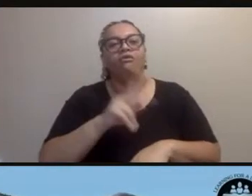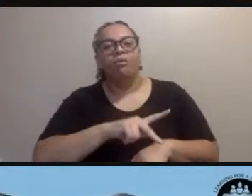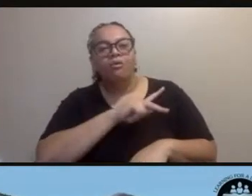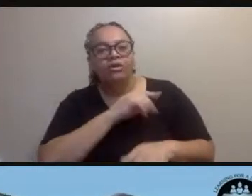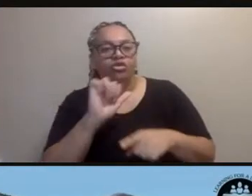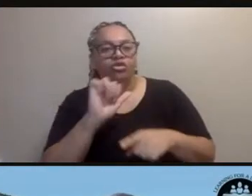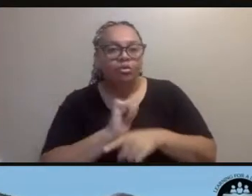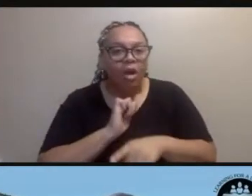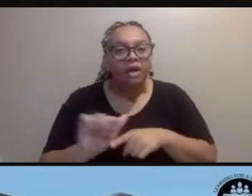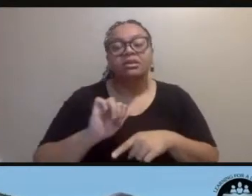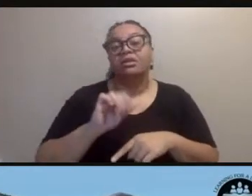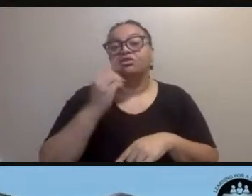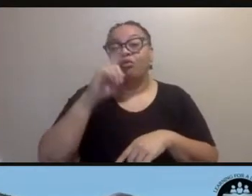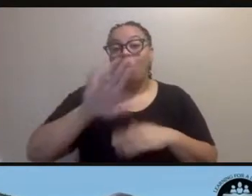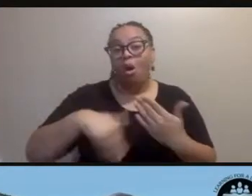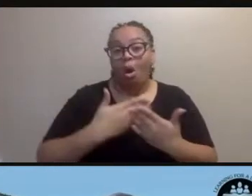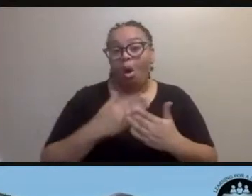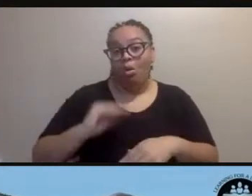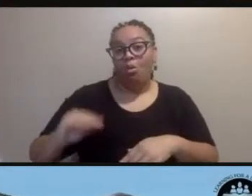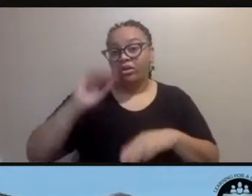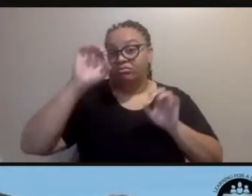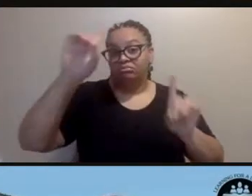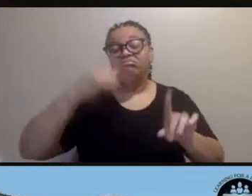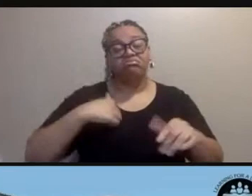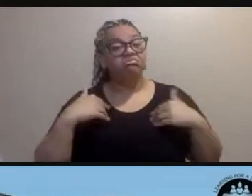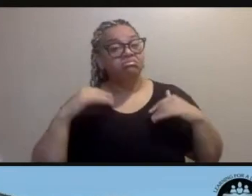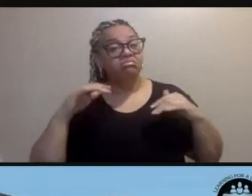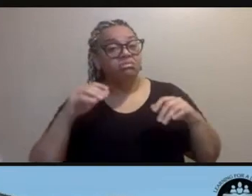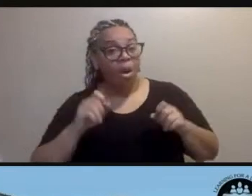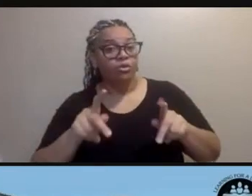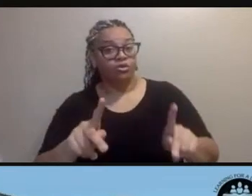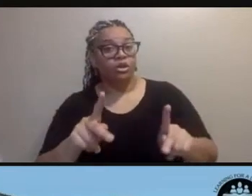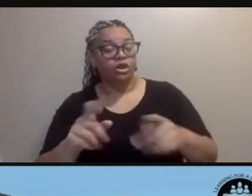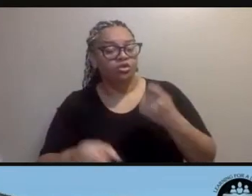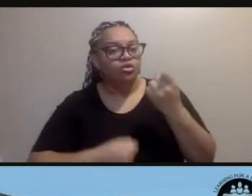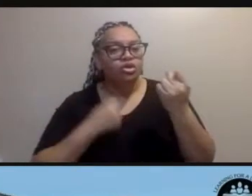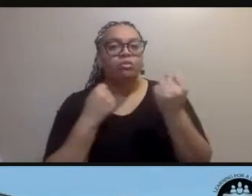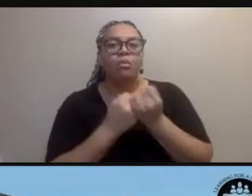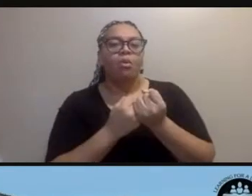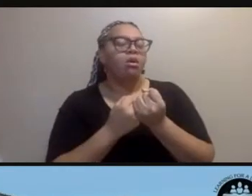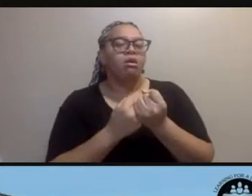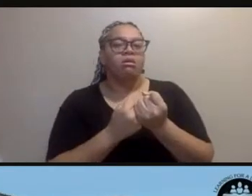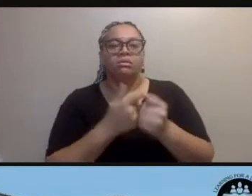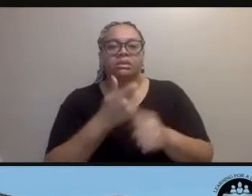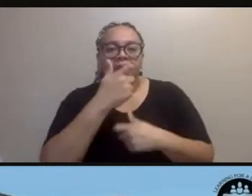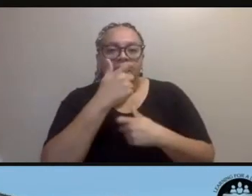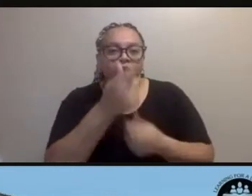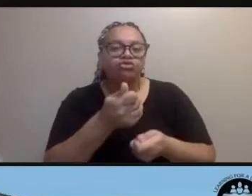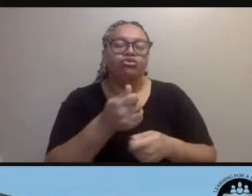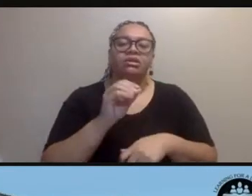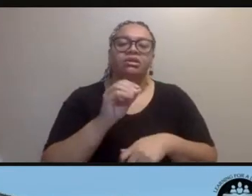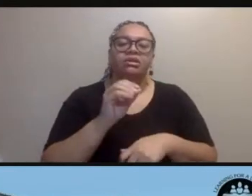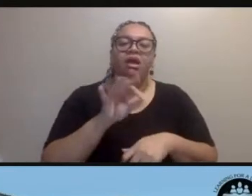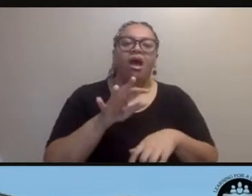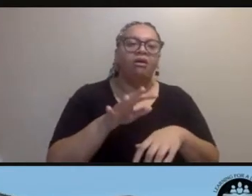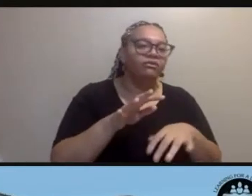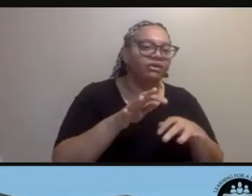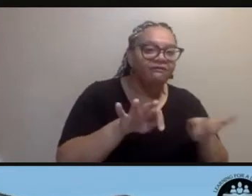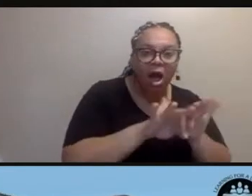OFFICER RESPONSIBLE FOR THE DEVELOPMENT LICENSURE AND PROFESSIONAL PRACTICES OF ALL